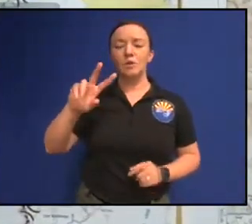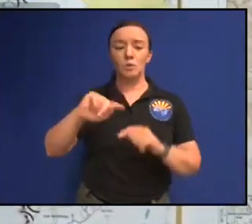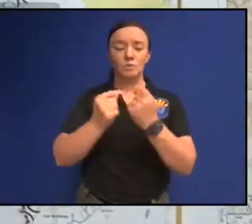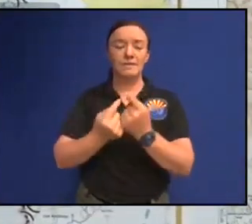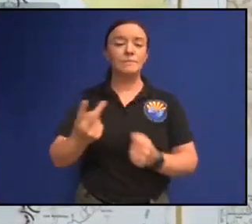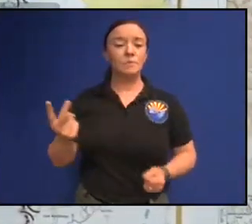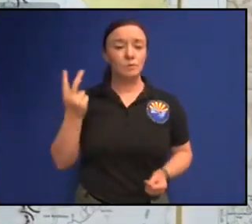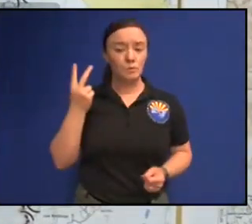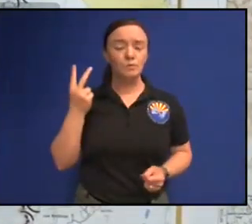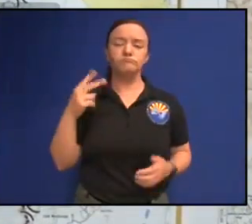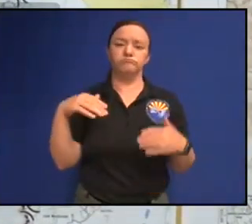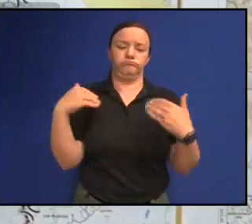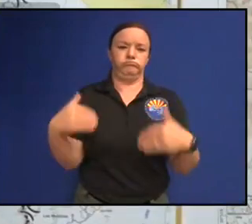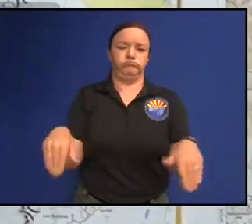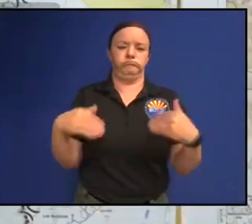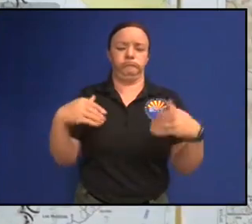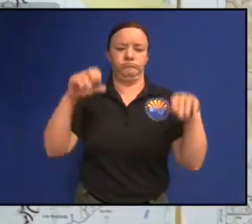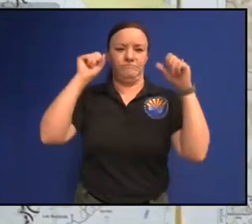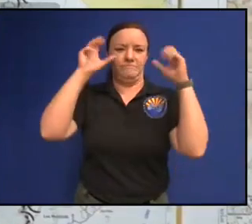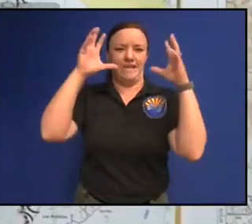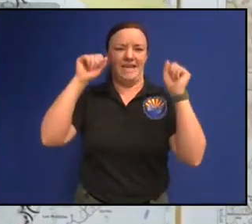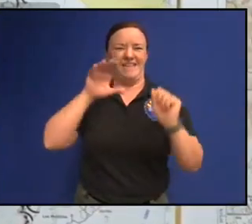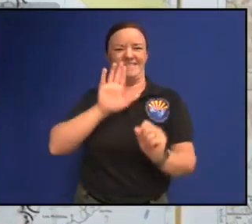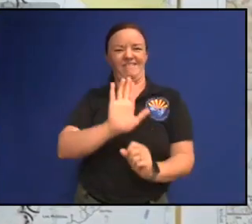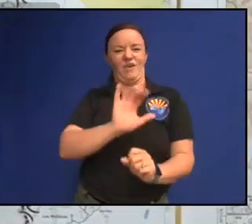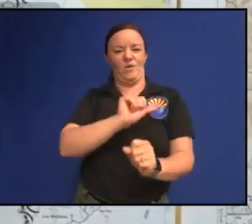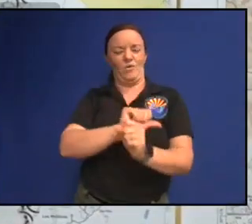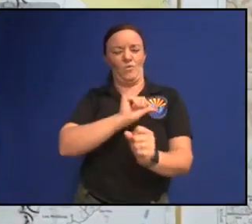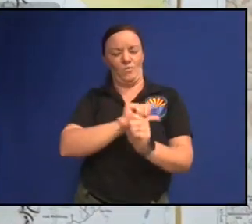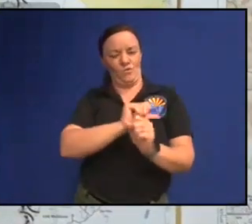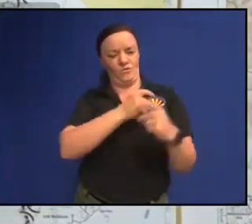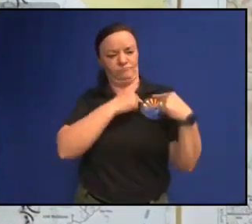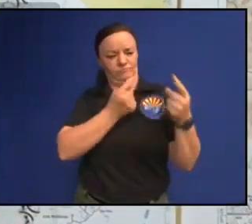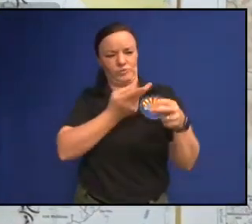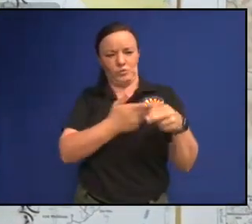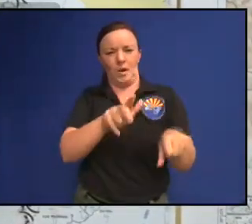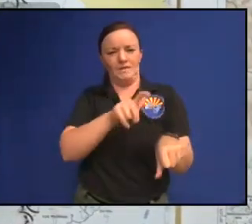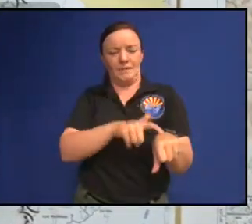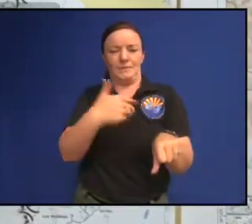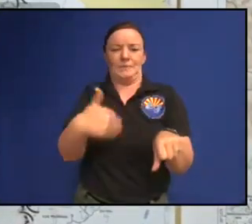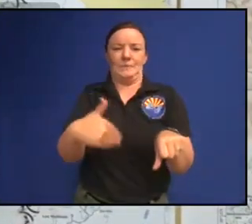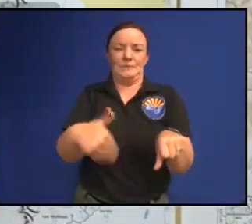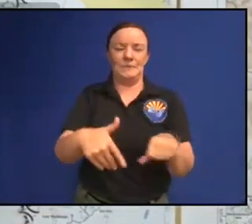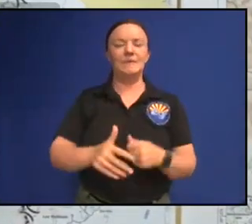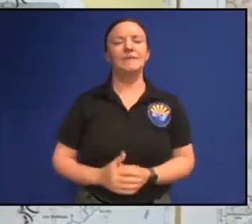SUCH A SHORT PERIOD OF TIME V. WE DO KNOW MOVING FORWARD THAT YEP, THERE IS RAIN IN